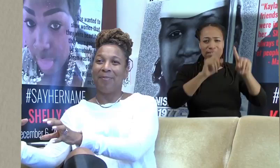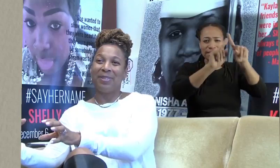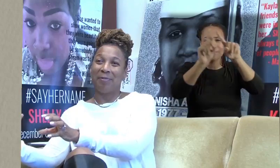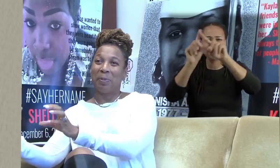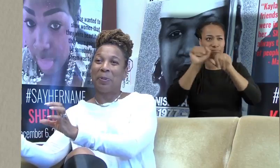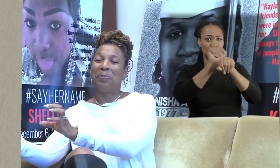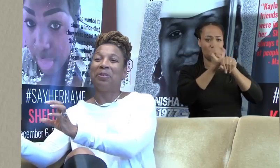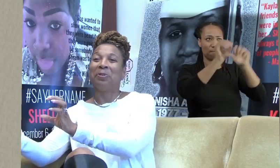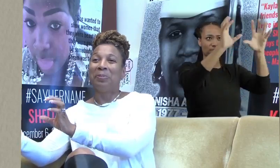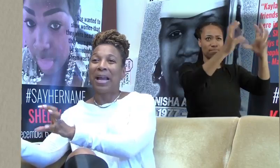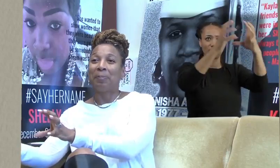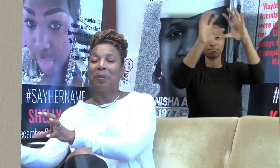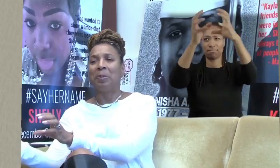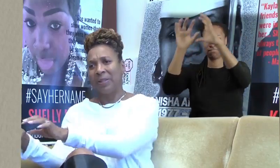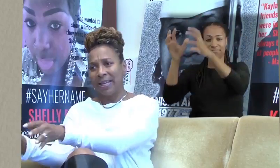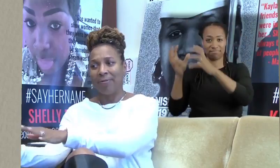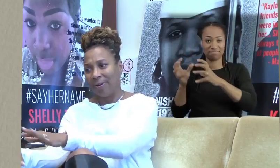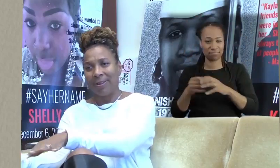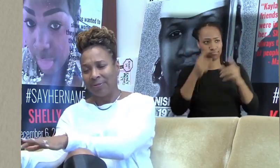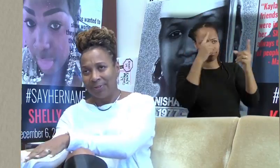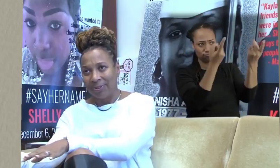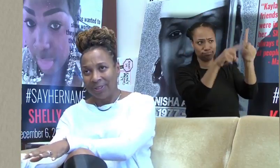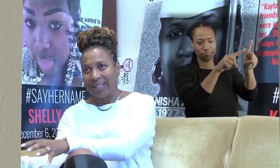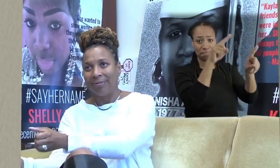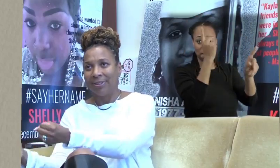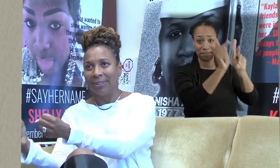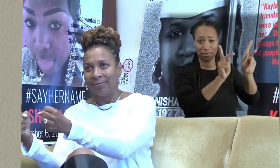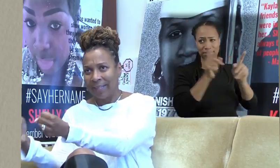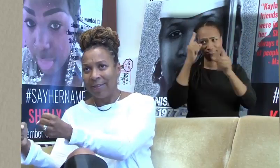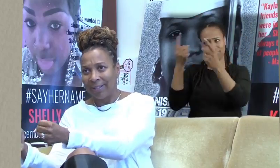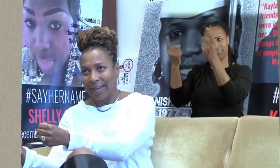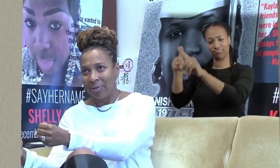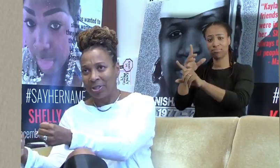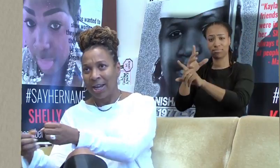So, there were jobs that were appropriate for Black people, but they were on the floor. but they were